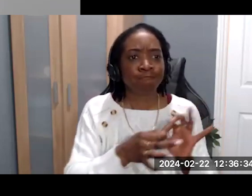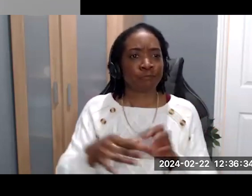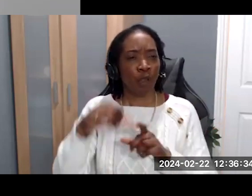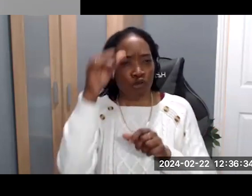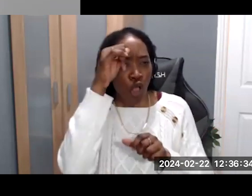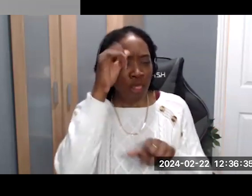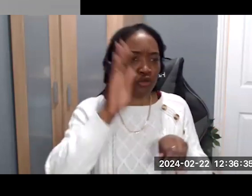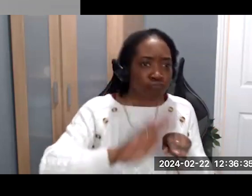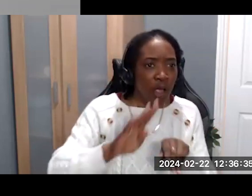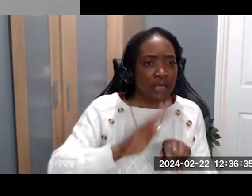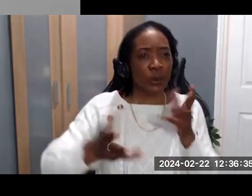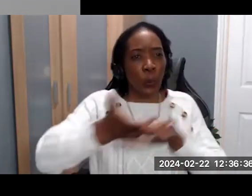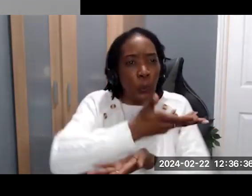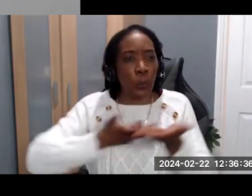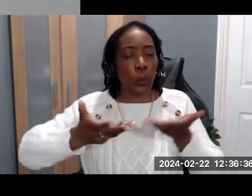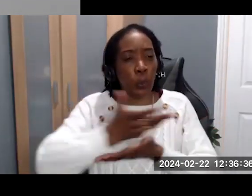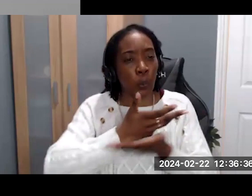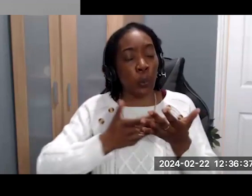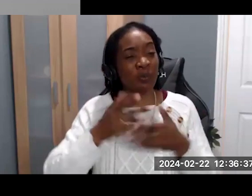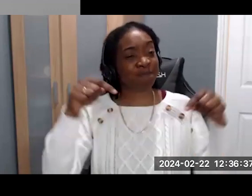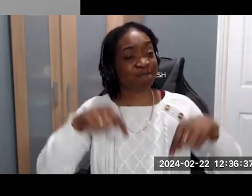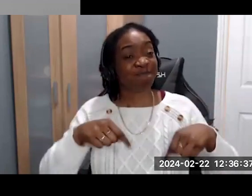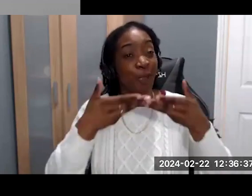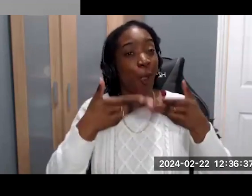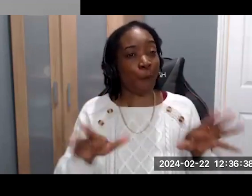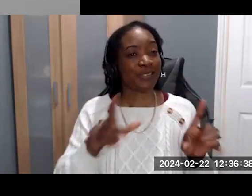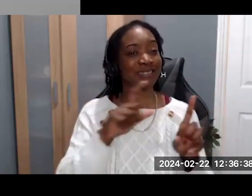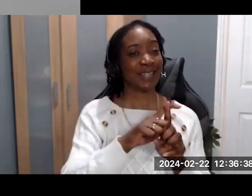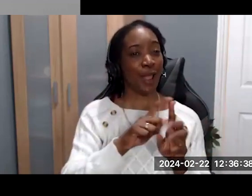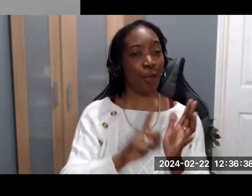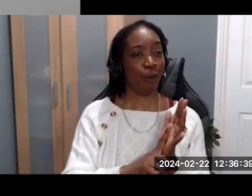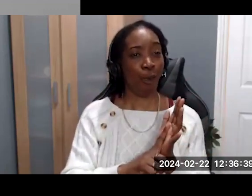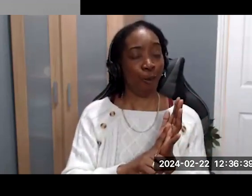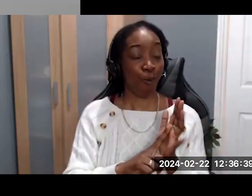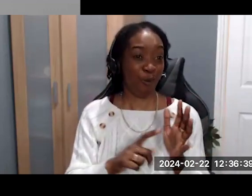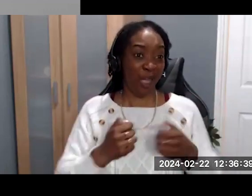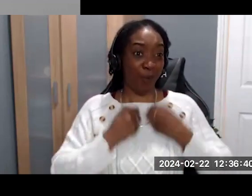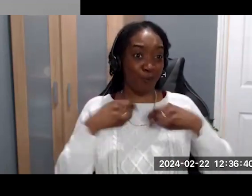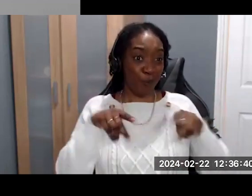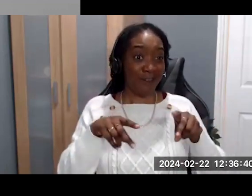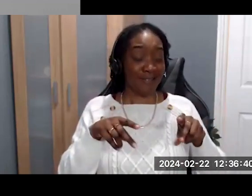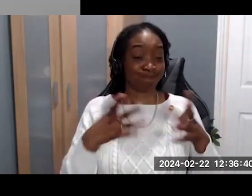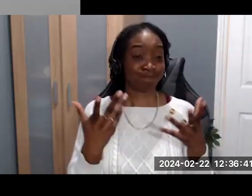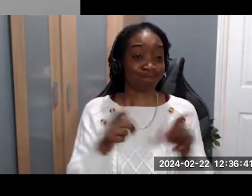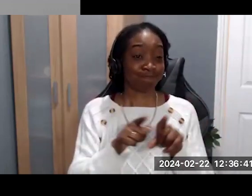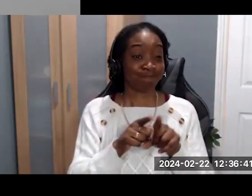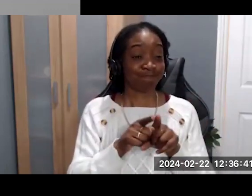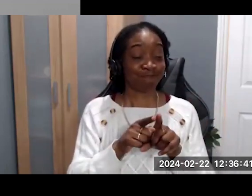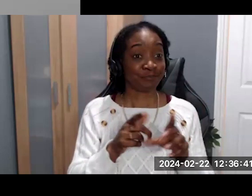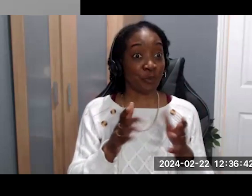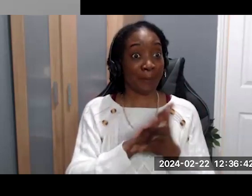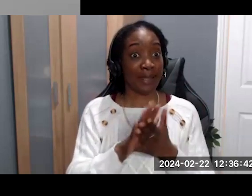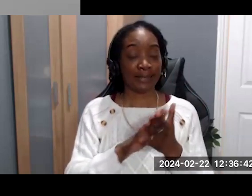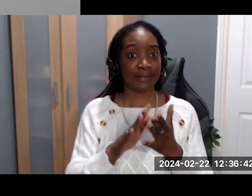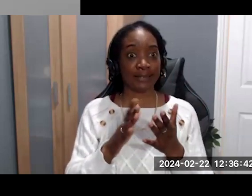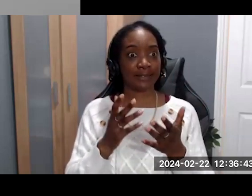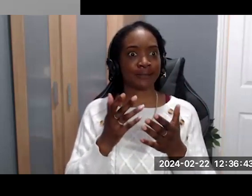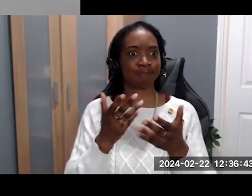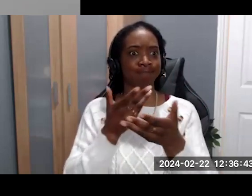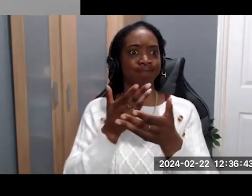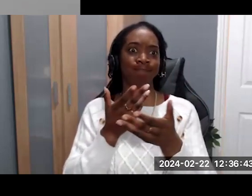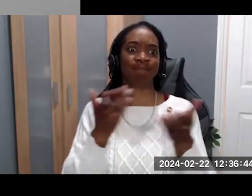the case with open uh uh dialogue um which is a bilateral exchange project between Italy and